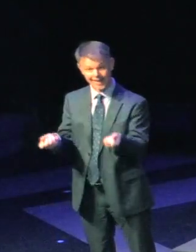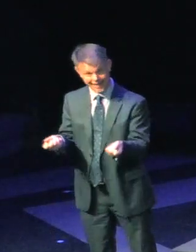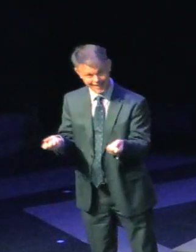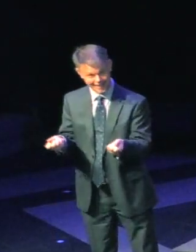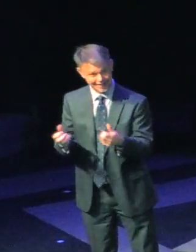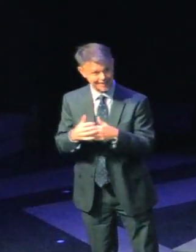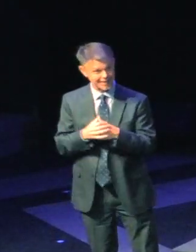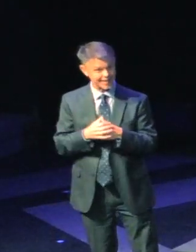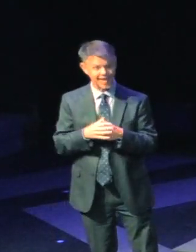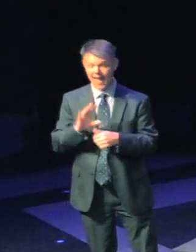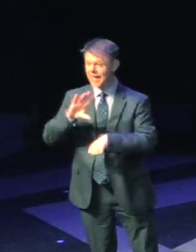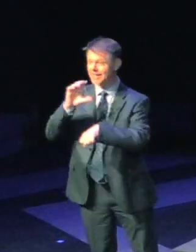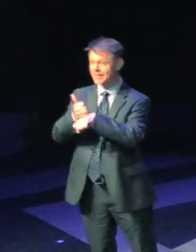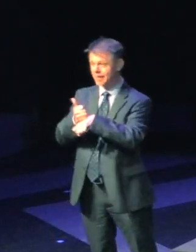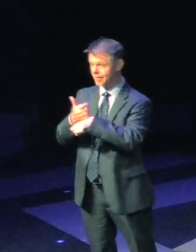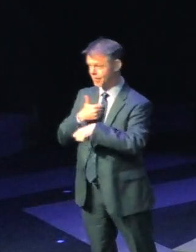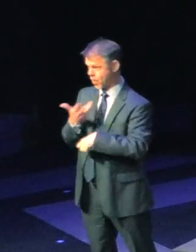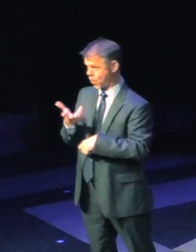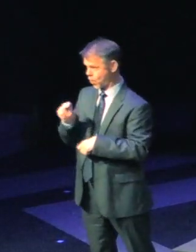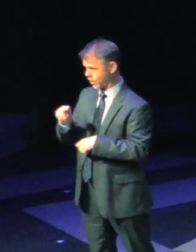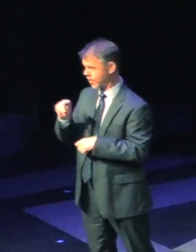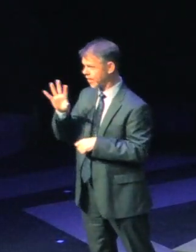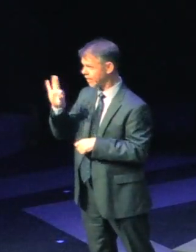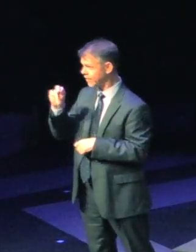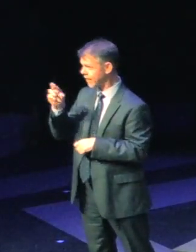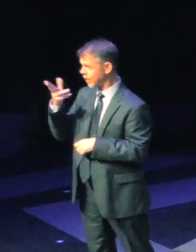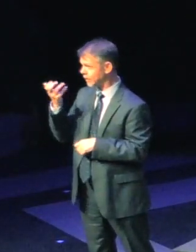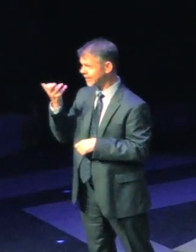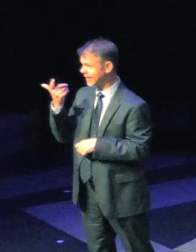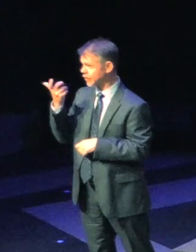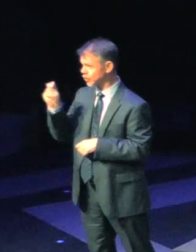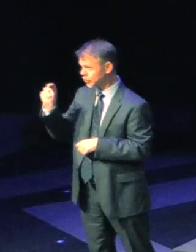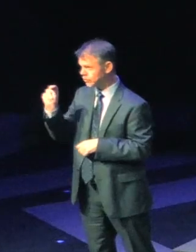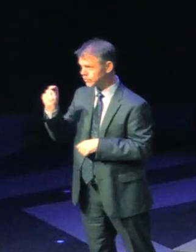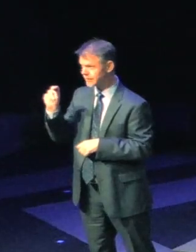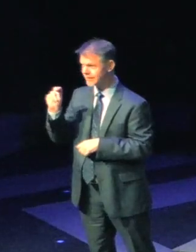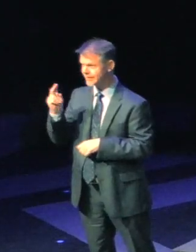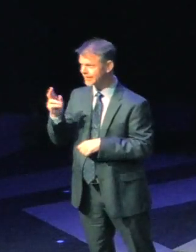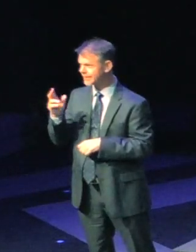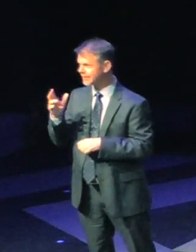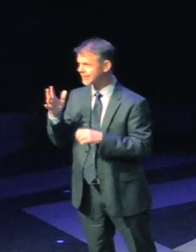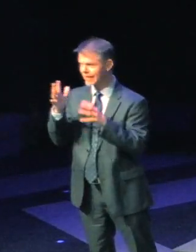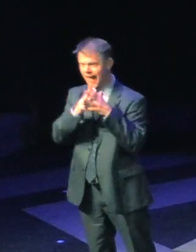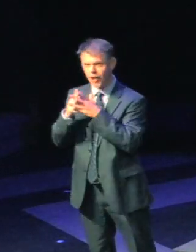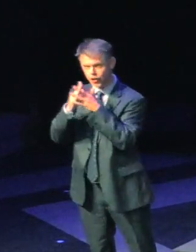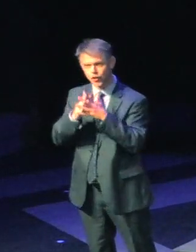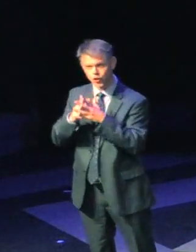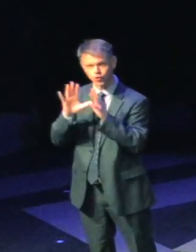Life Foundation Incorporated it's a national organizations 34 years old, helps